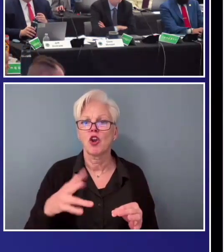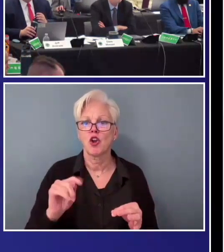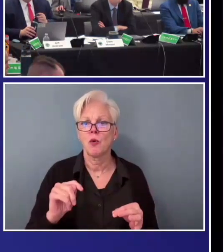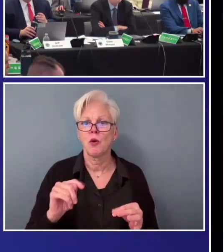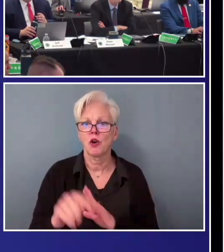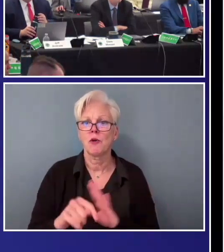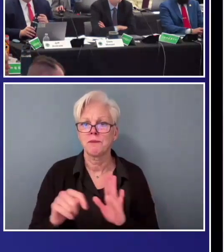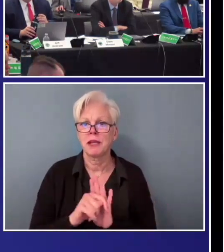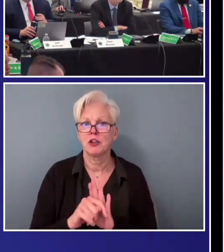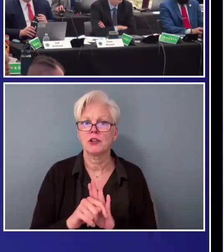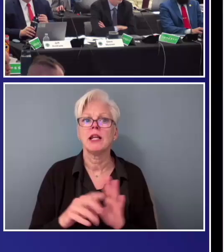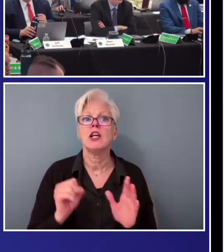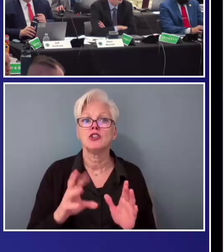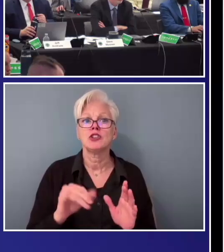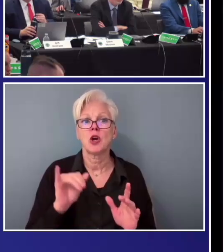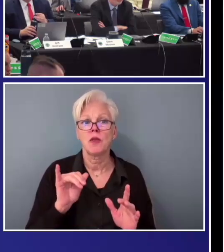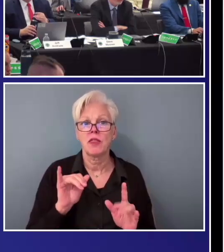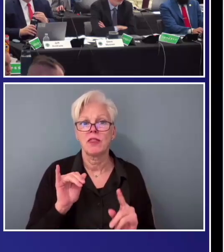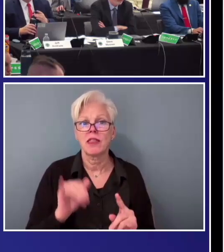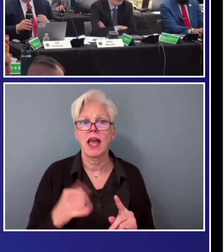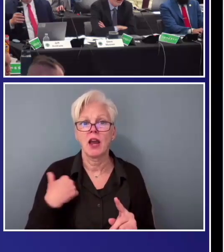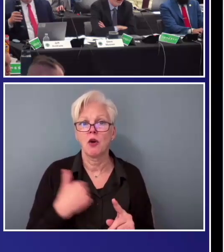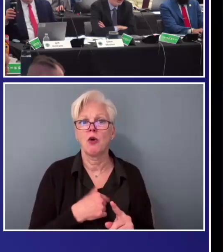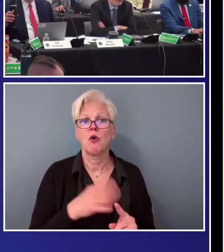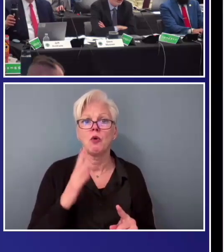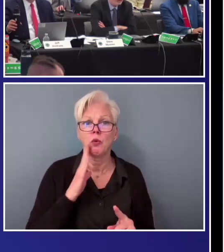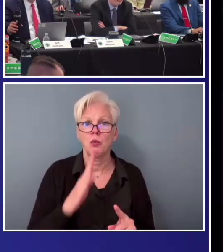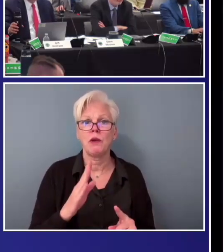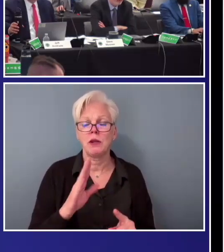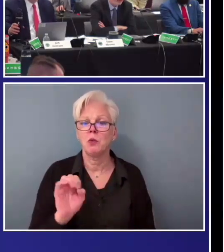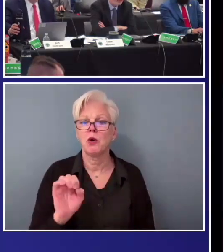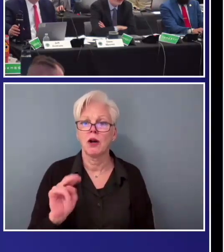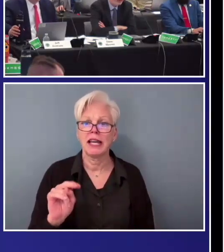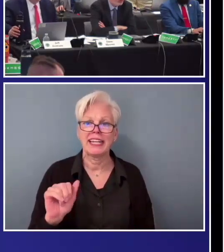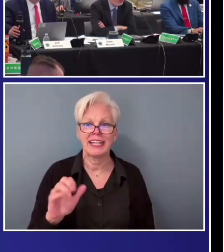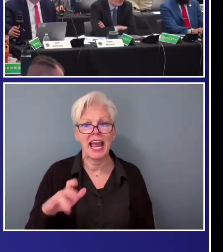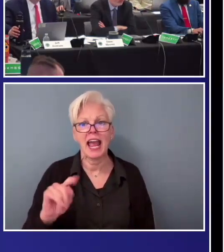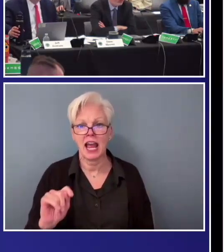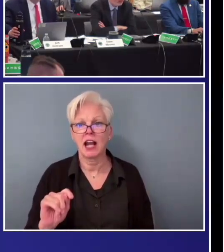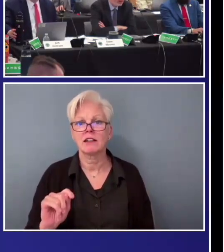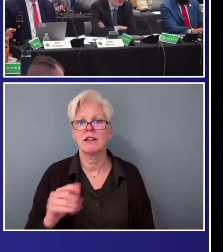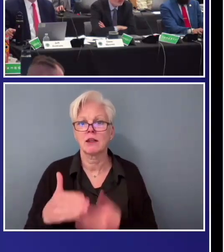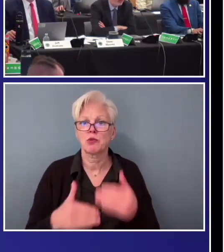So this is where we will actually enact the process that Cody just described.